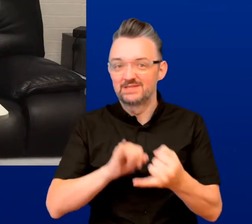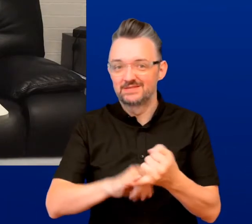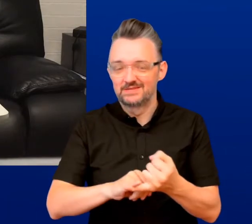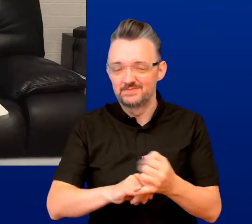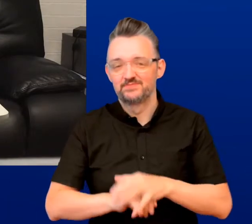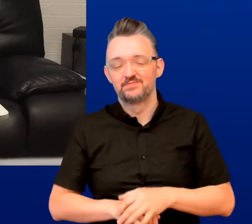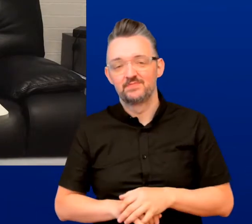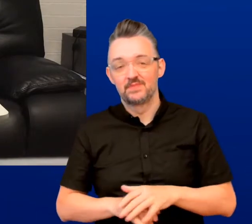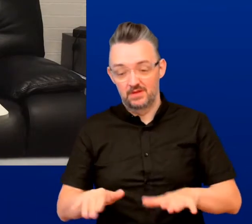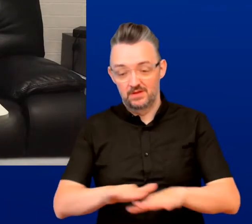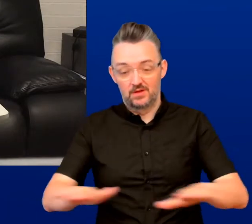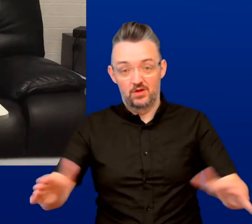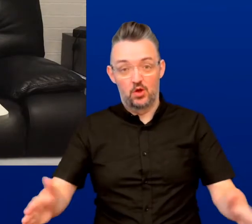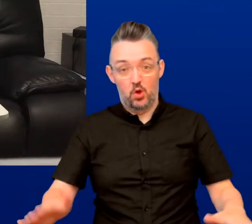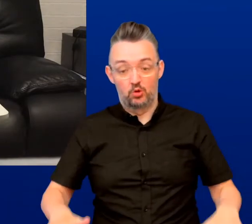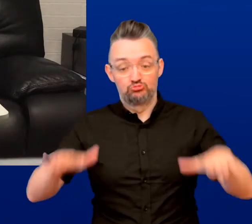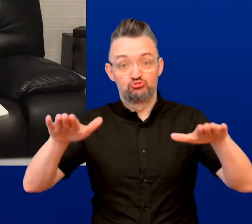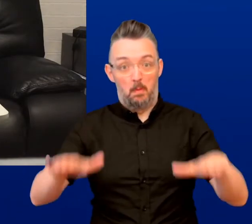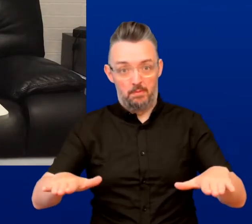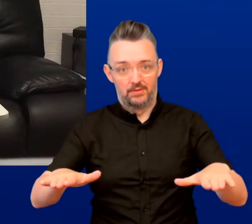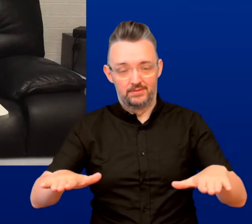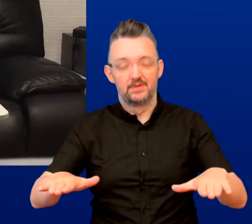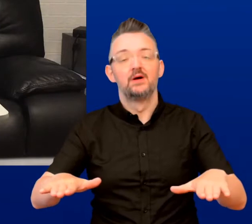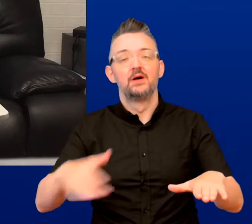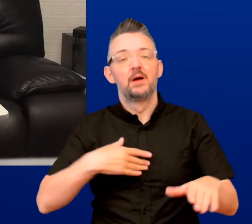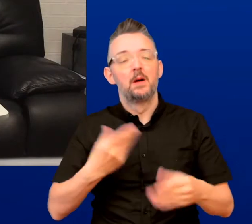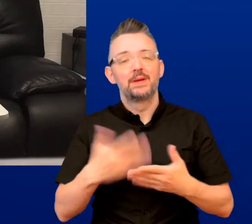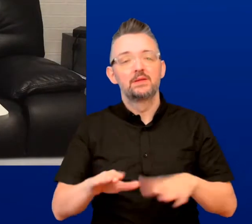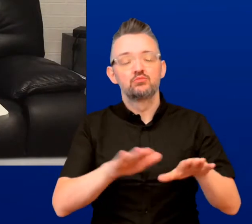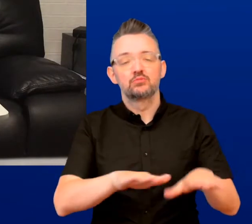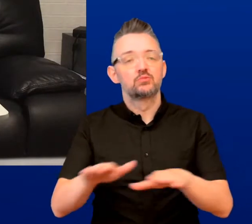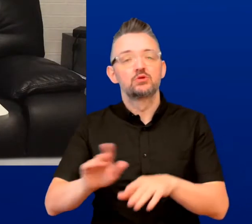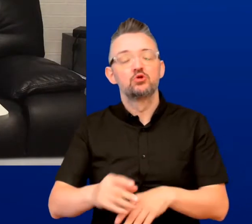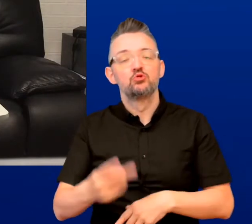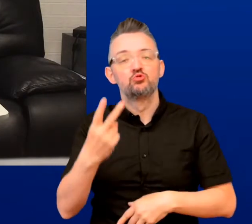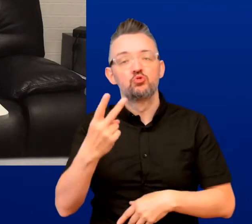the bin bag I have then placed two plastic